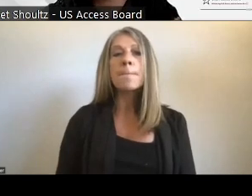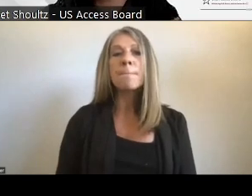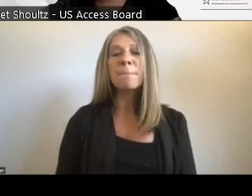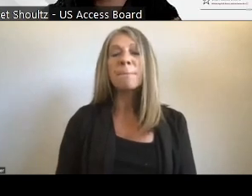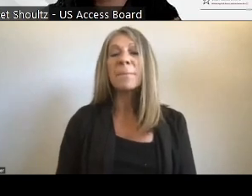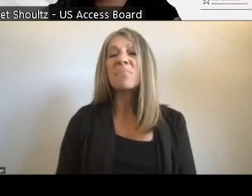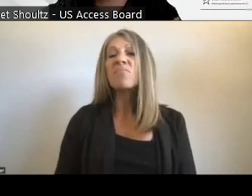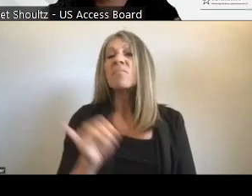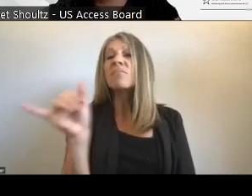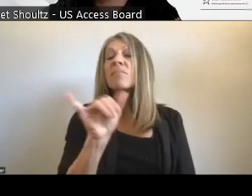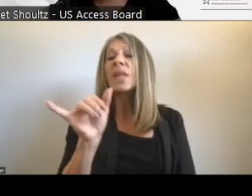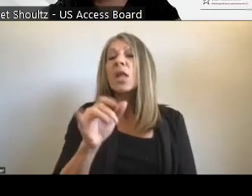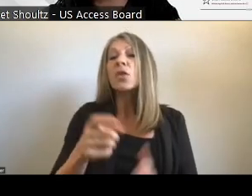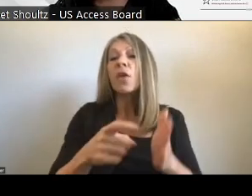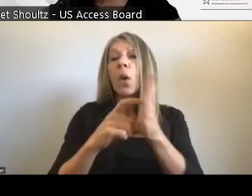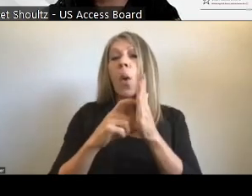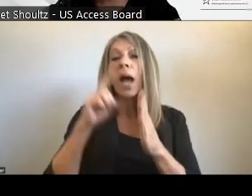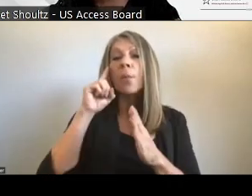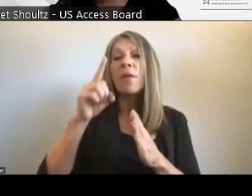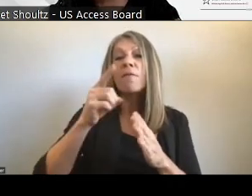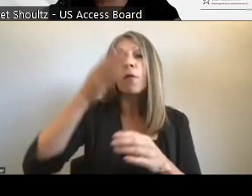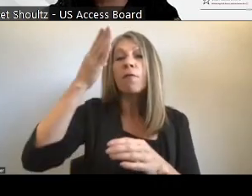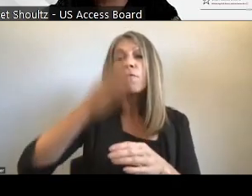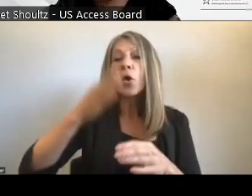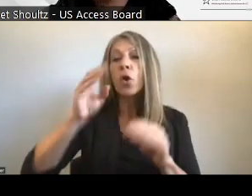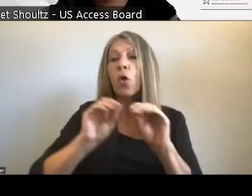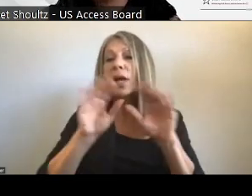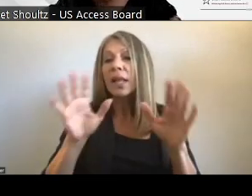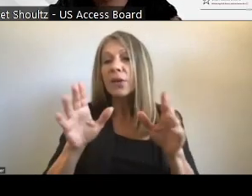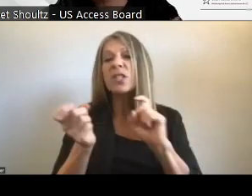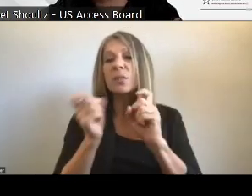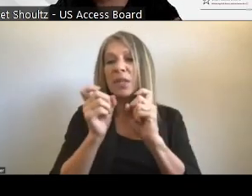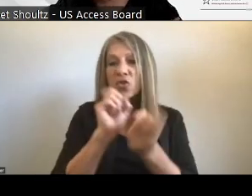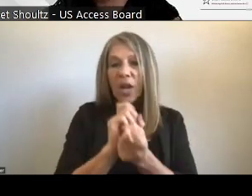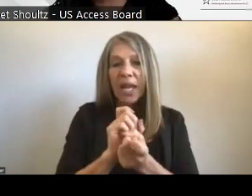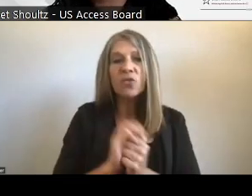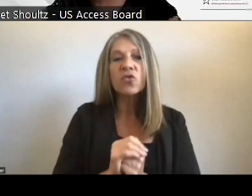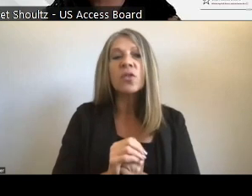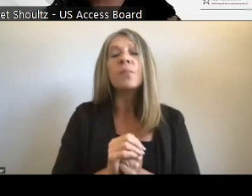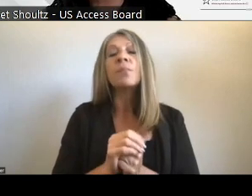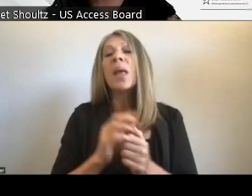Similarly the requirement for vertical clearance has been revised, but the intent is still the same